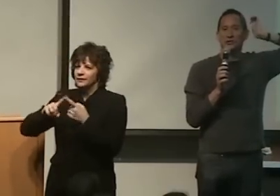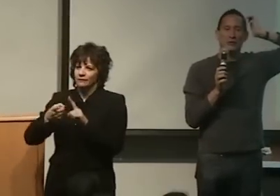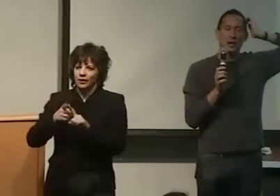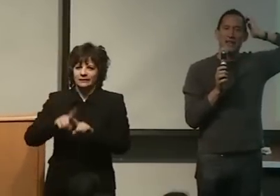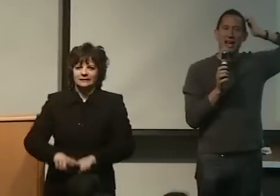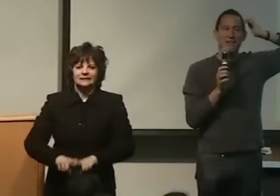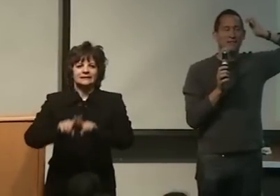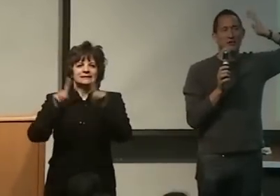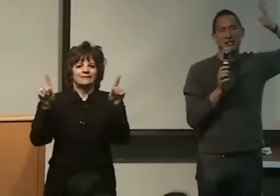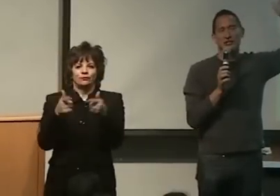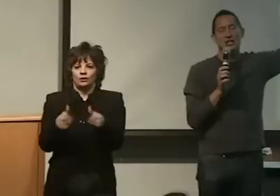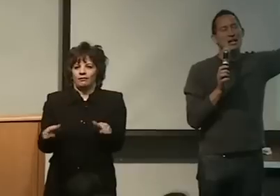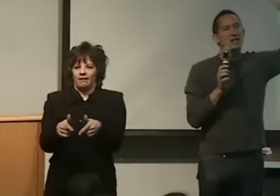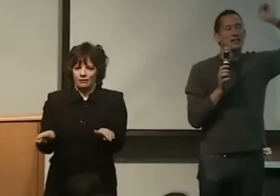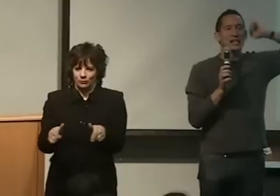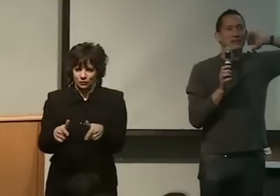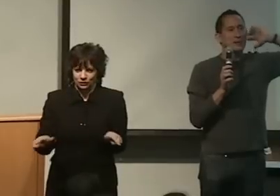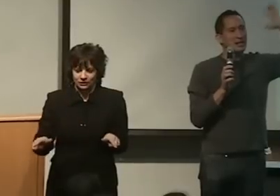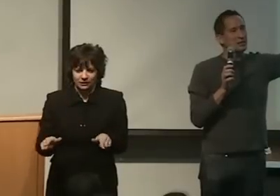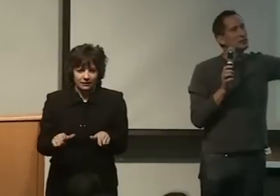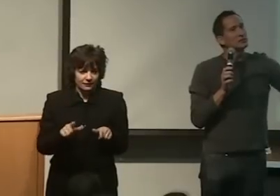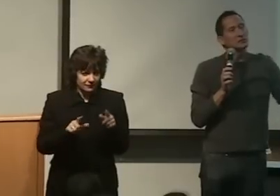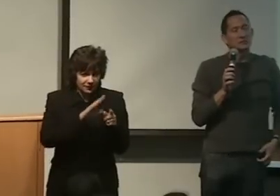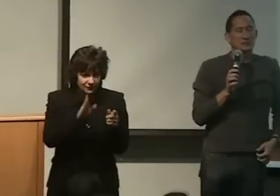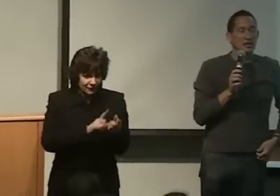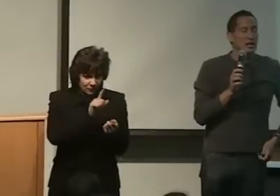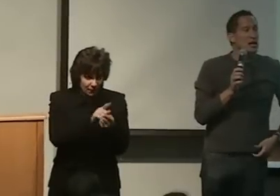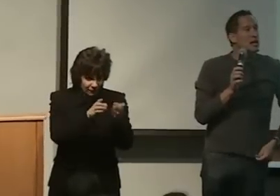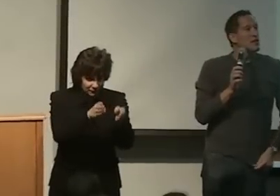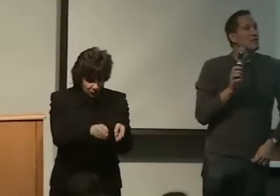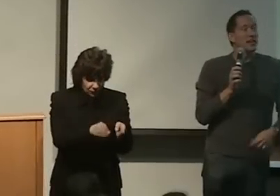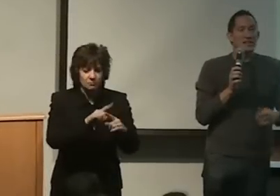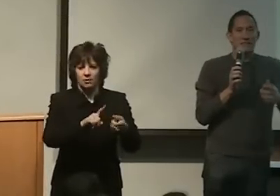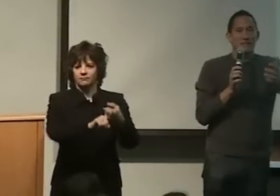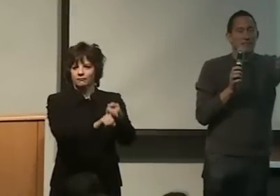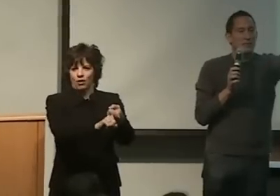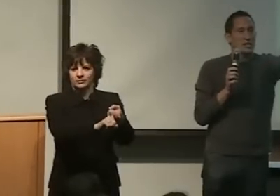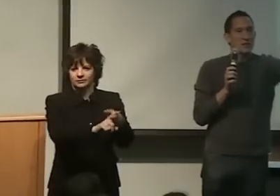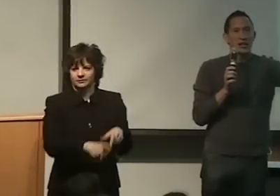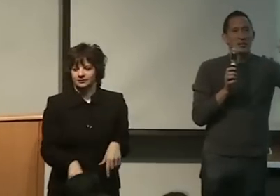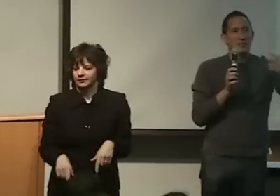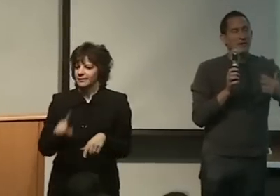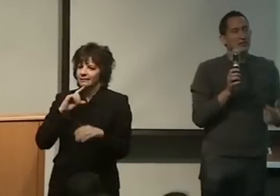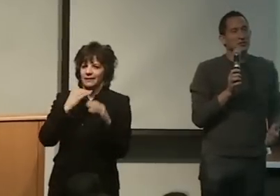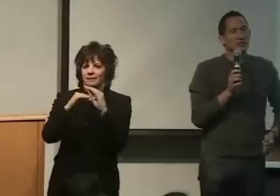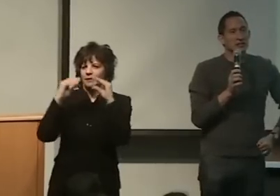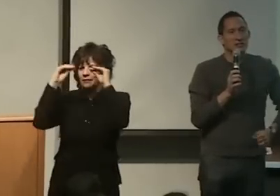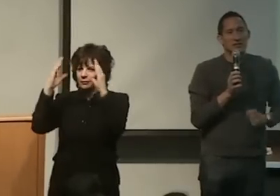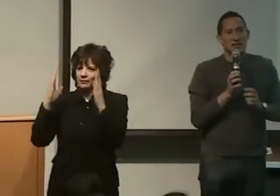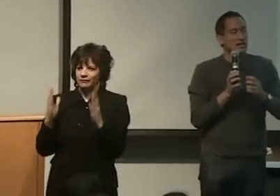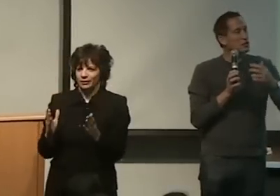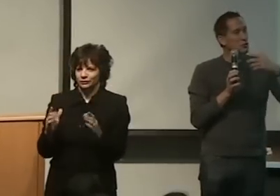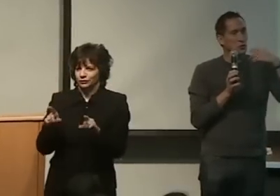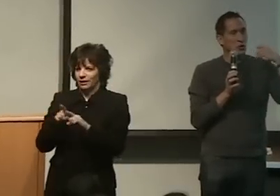And they have friends that they never met. They email their professors. They could go through a whole four years